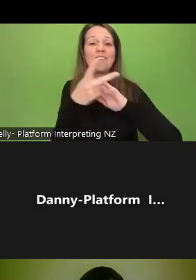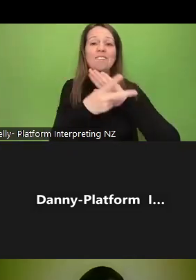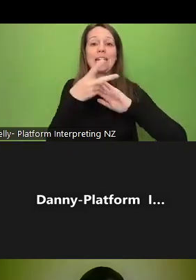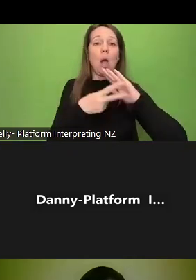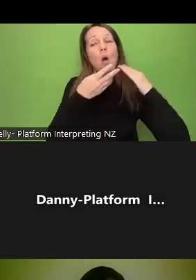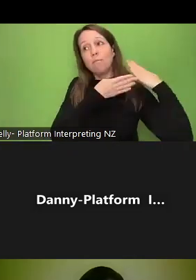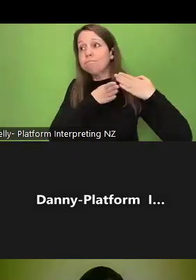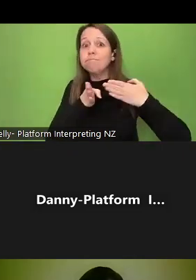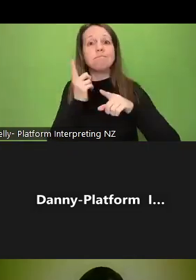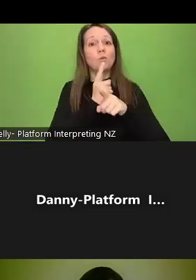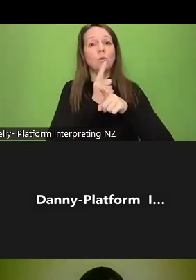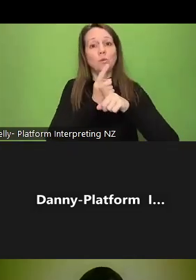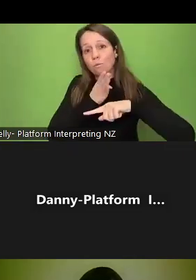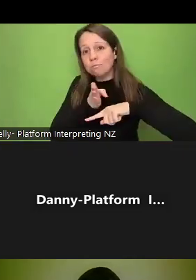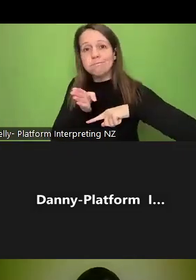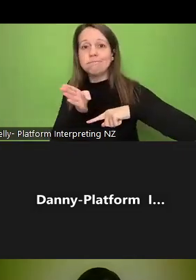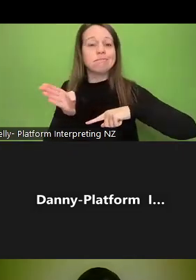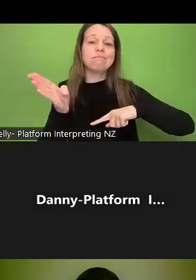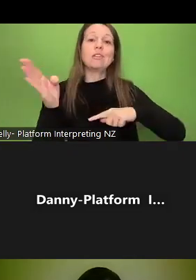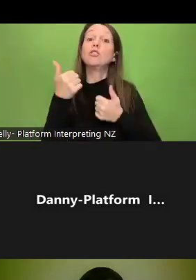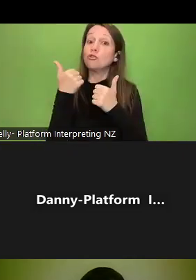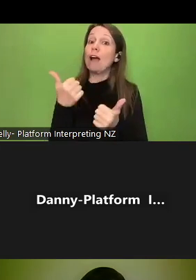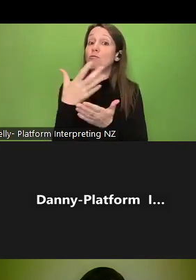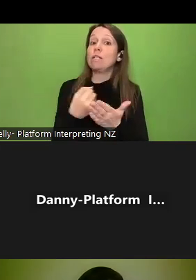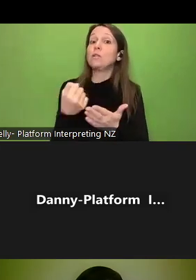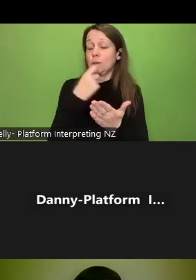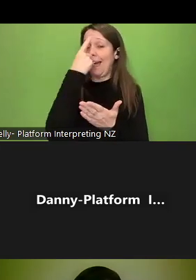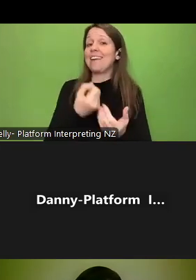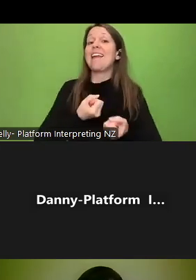but it's a really good resource for letting people see what the space is going to be like.